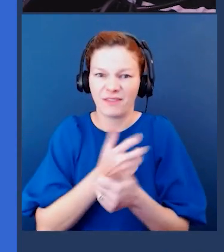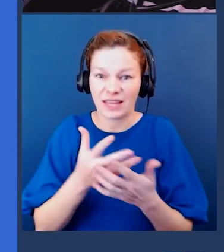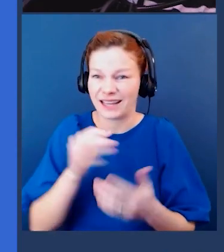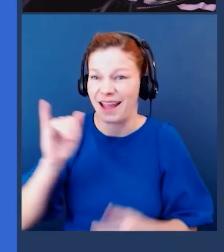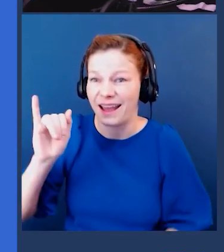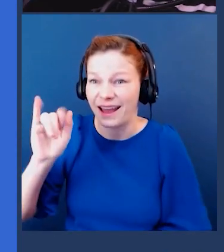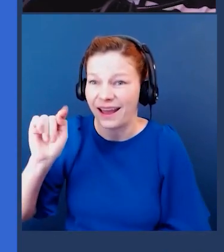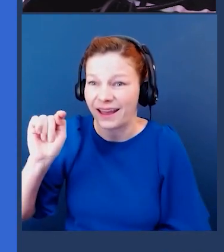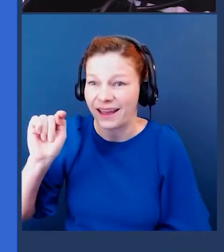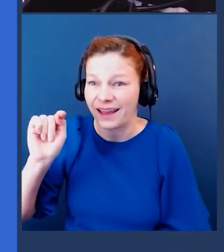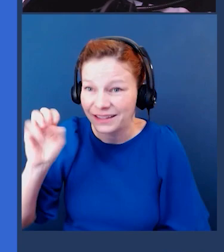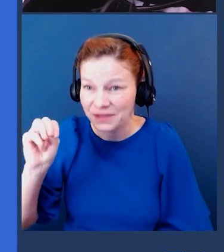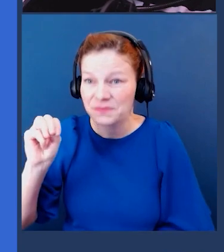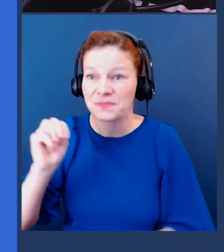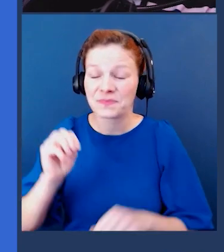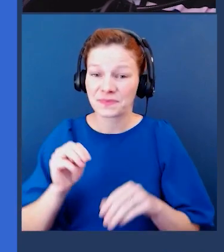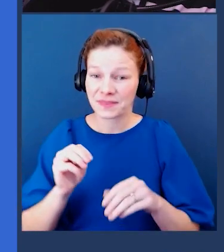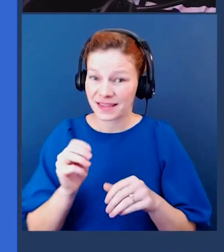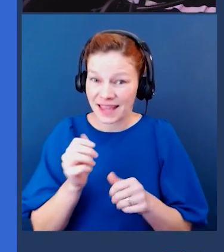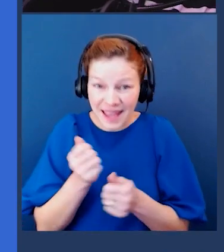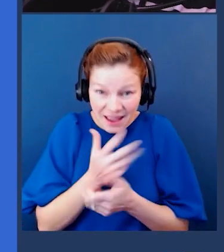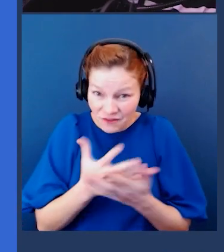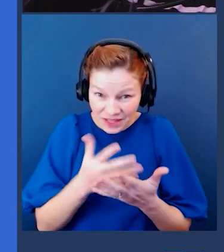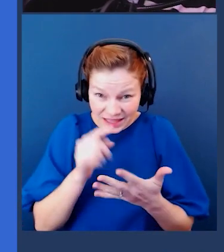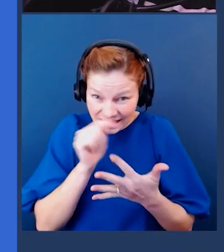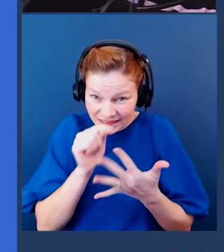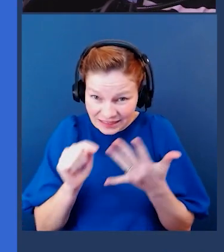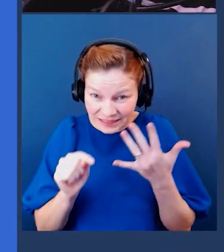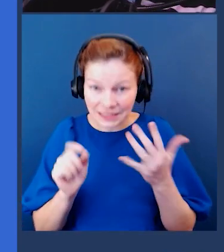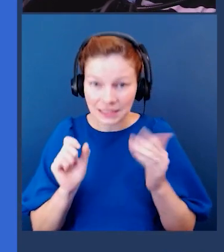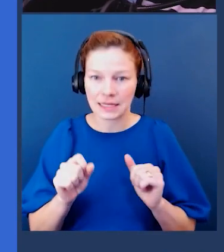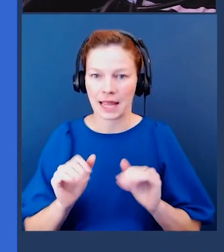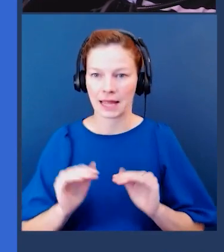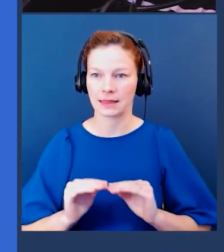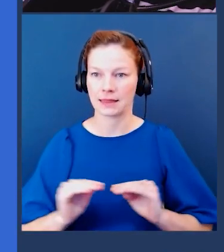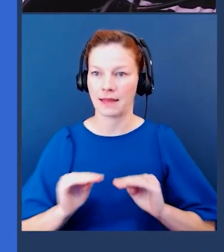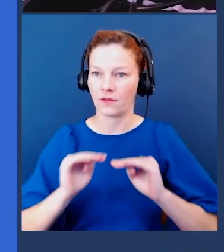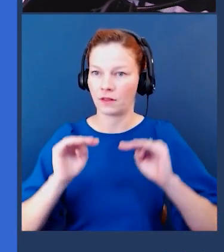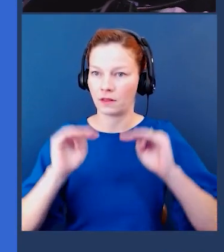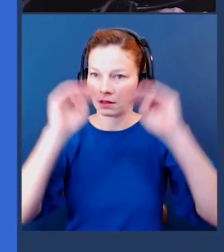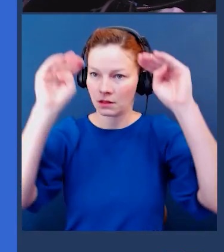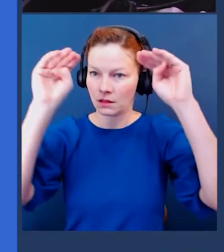and ability to kind of have this this lovely little pat for the item trading.